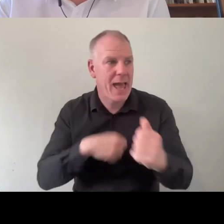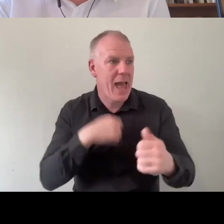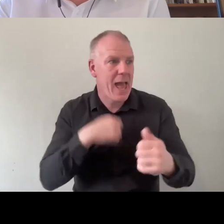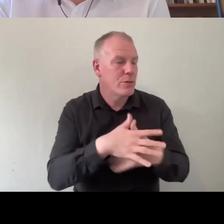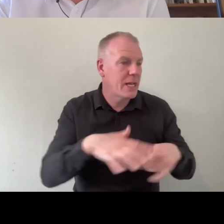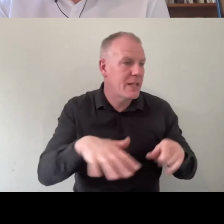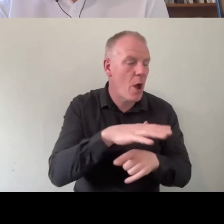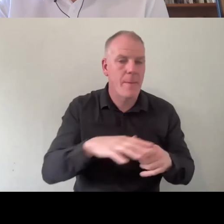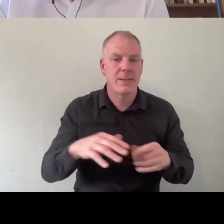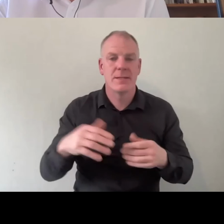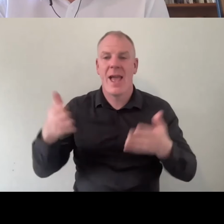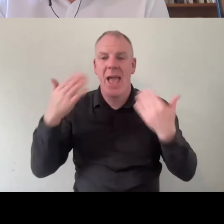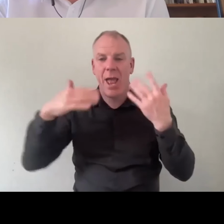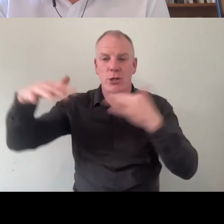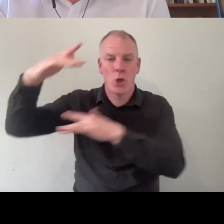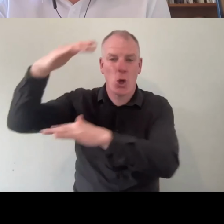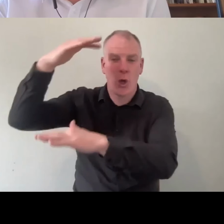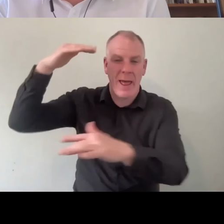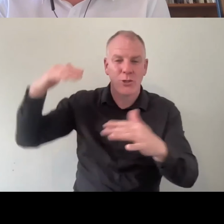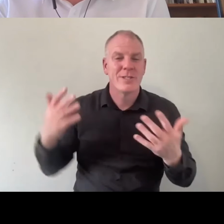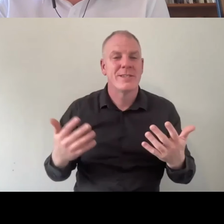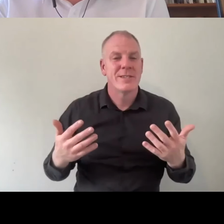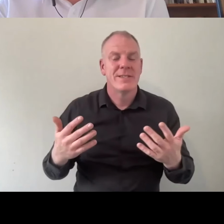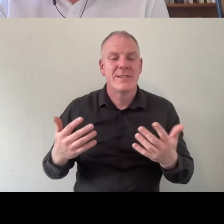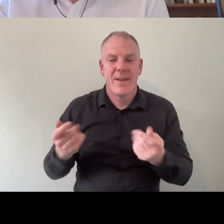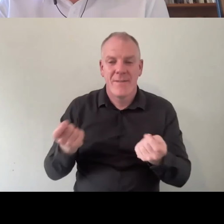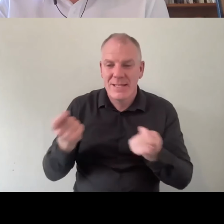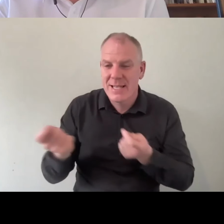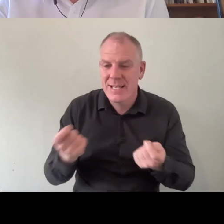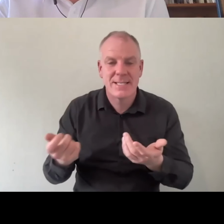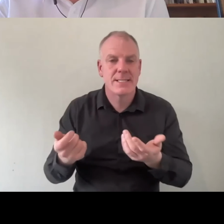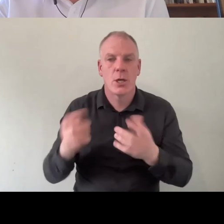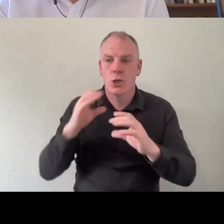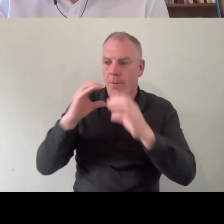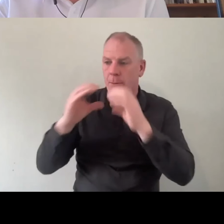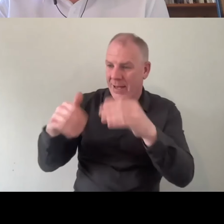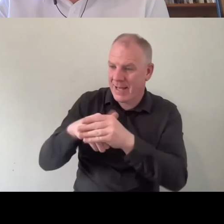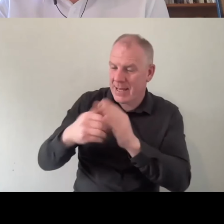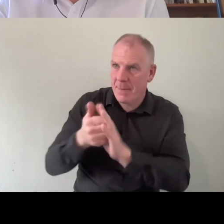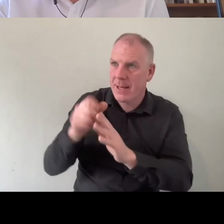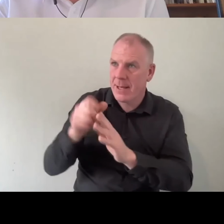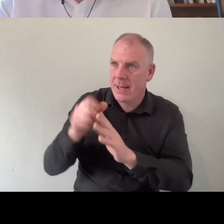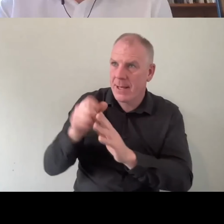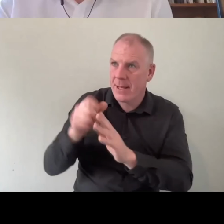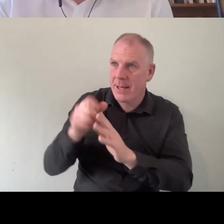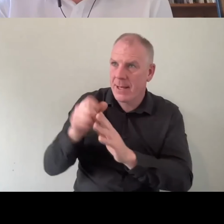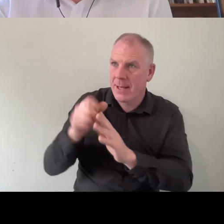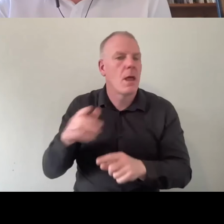your facilities, your communication within the building and so on. But it's not just about the existing building,